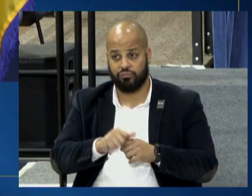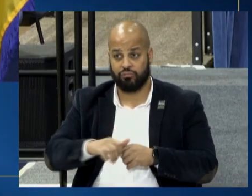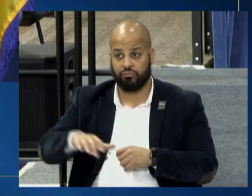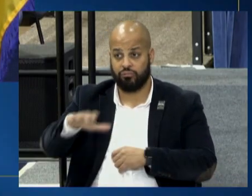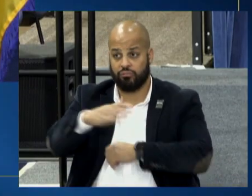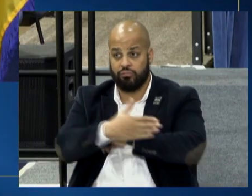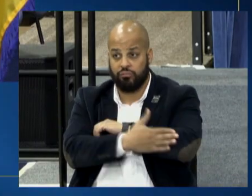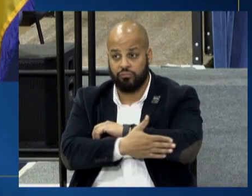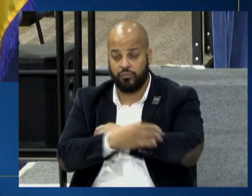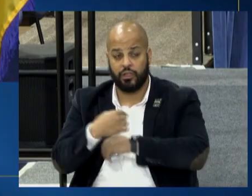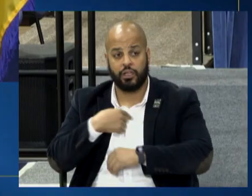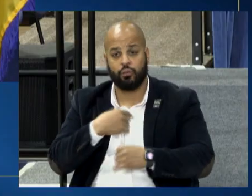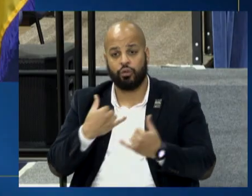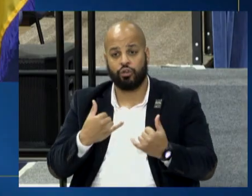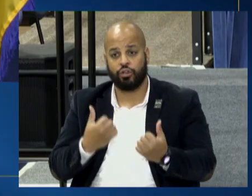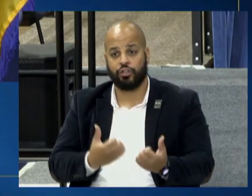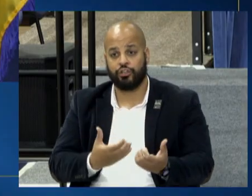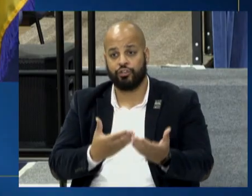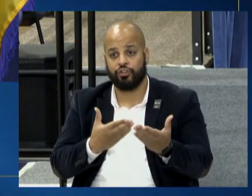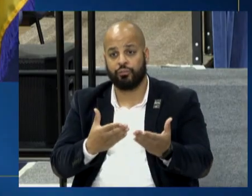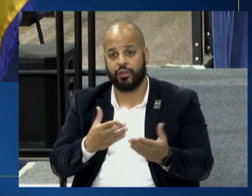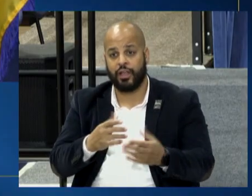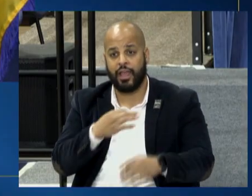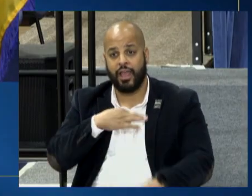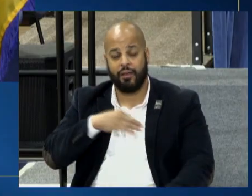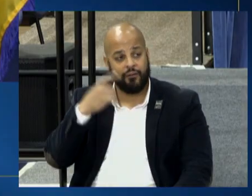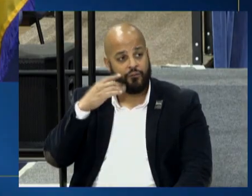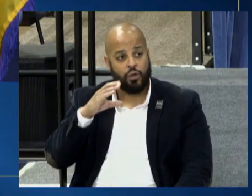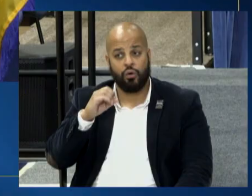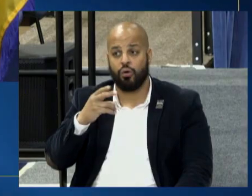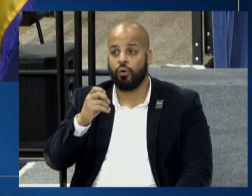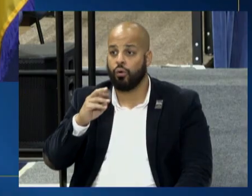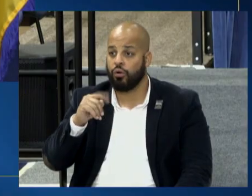applications for a second cohort. So, if you know any oncology practices who are looking to sign up,